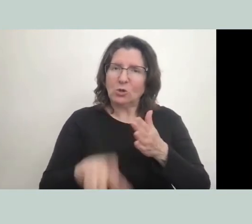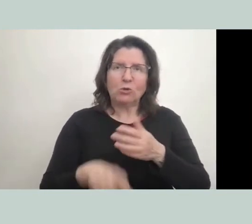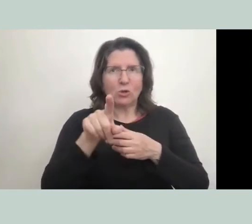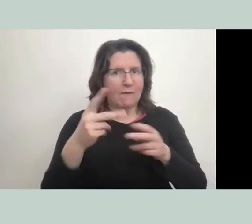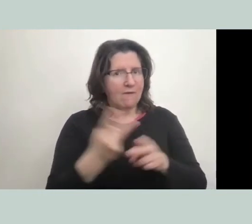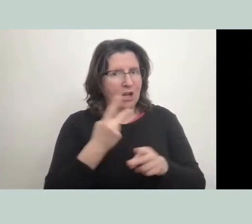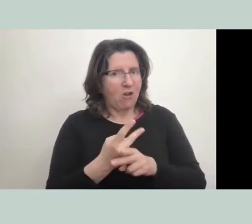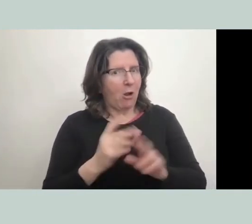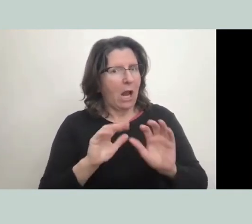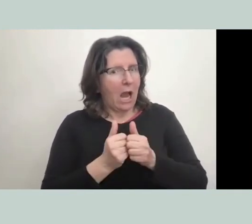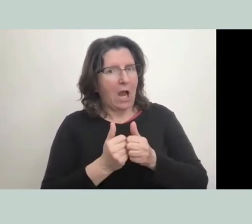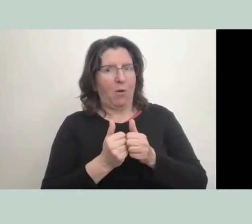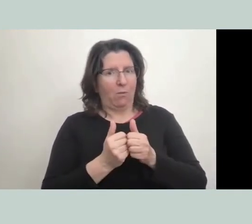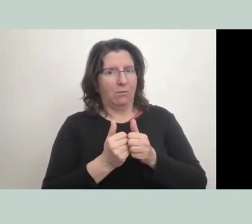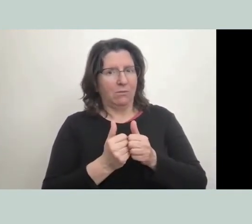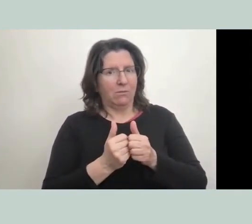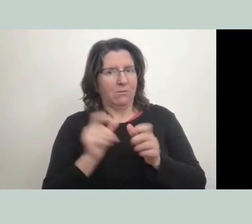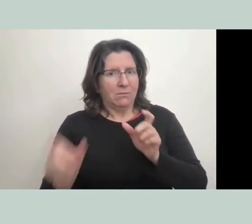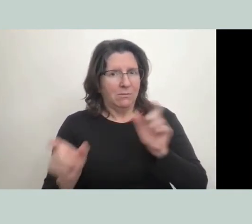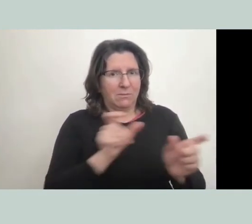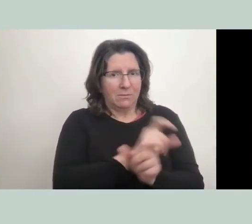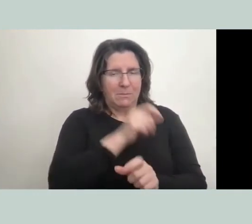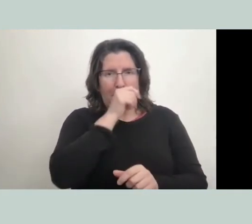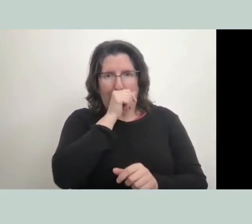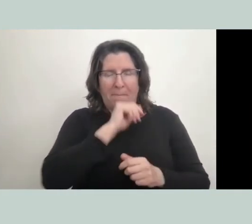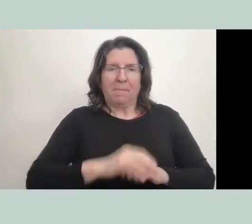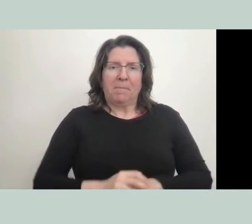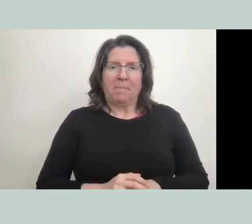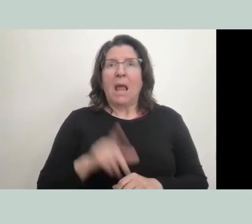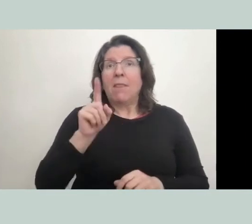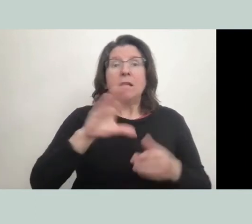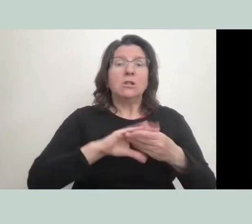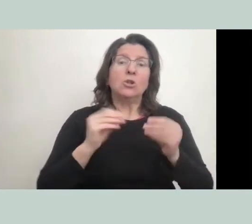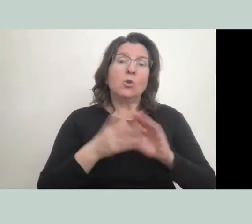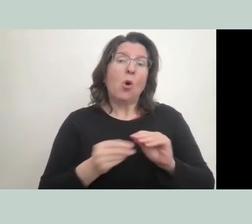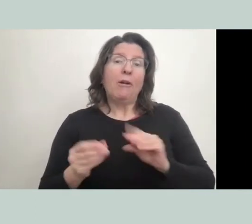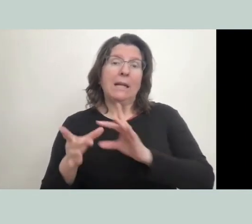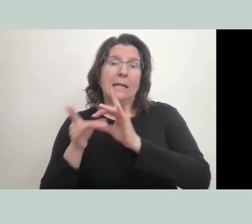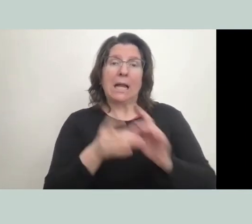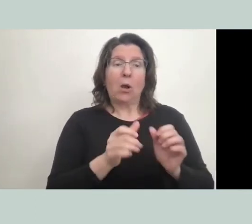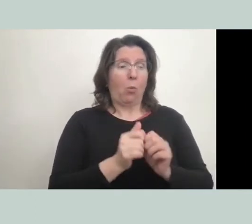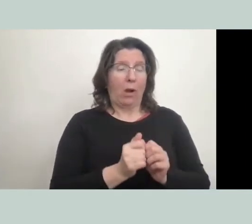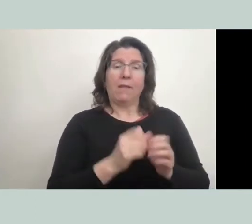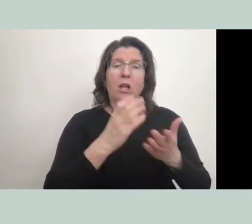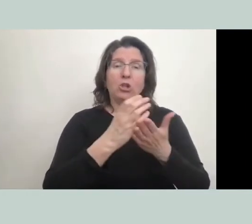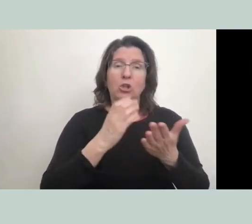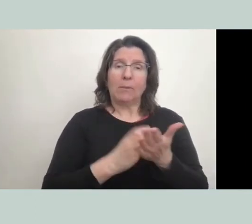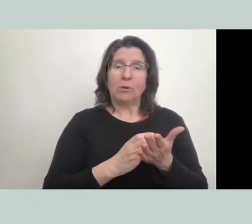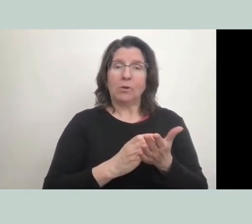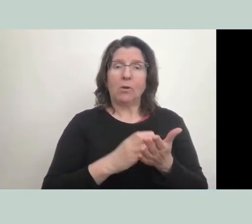Using their knowledge of grammar and sentence structure the students have to figure out the correct sequence.